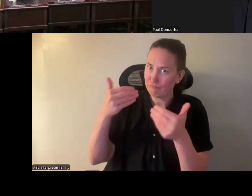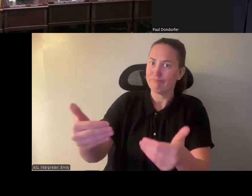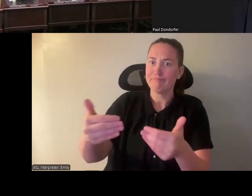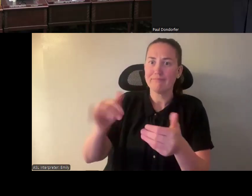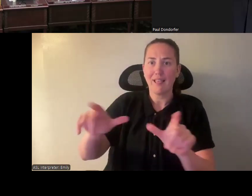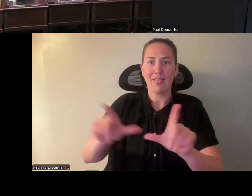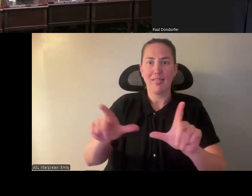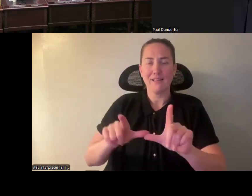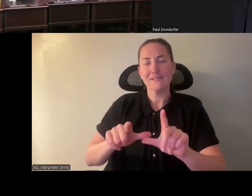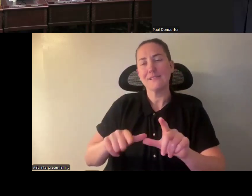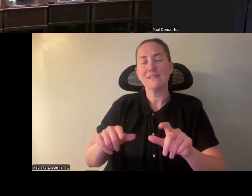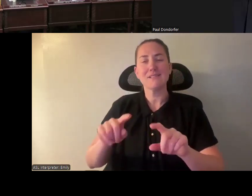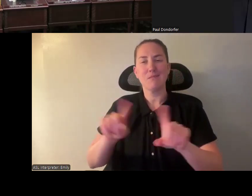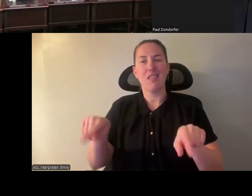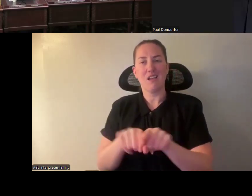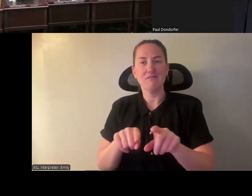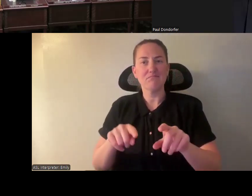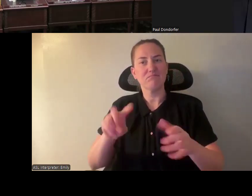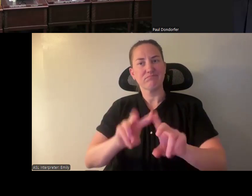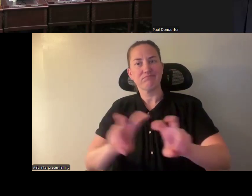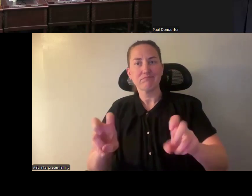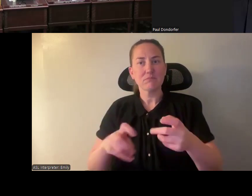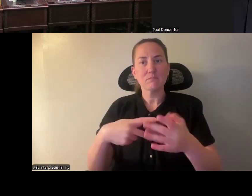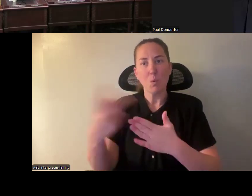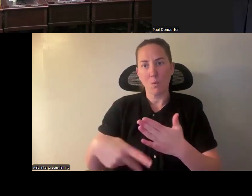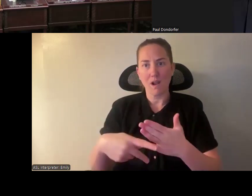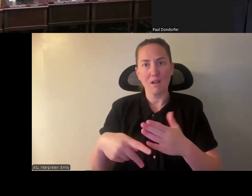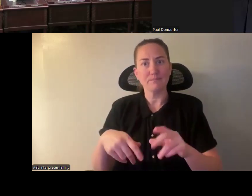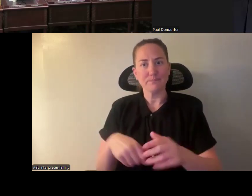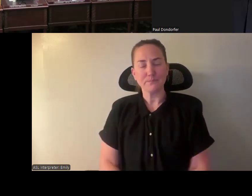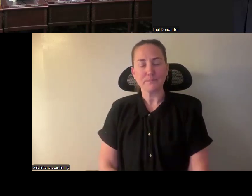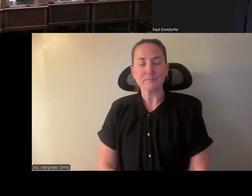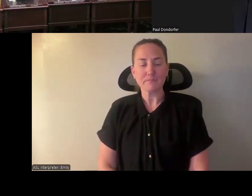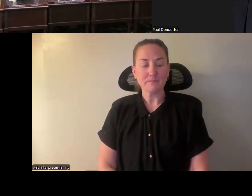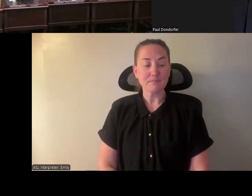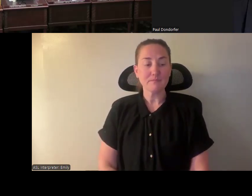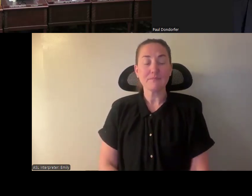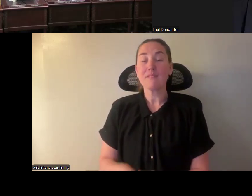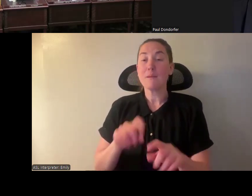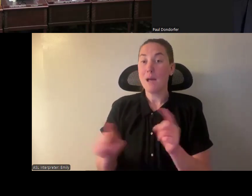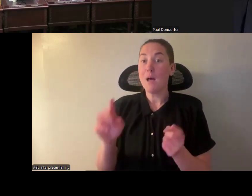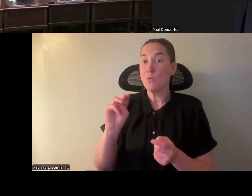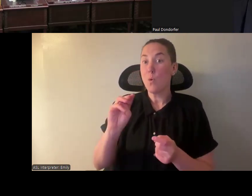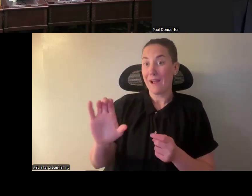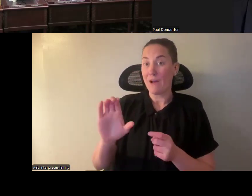plate reader program which I think is a good thing But under our Monroe County Charter we do